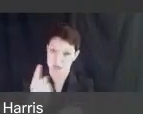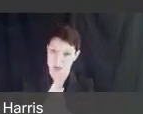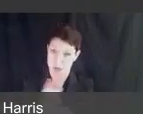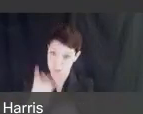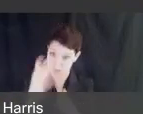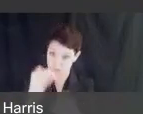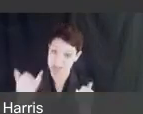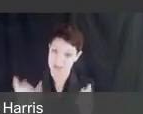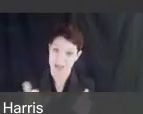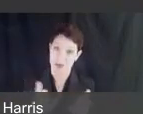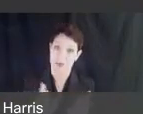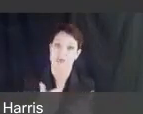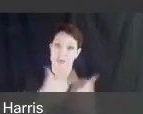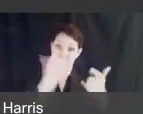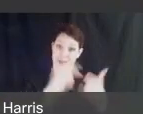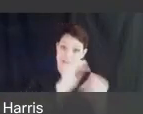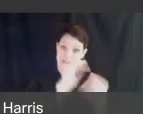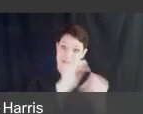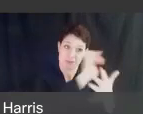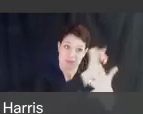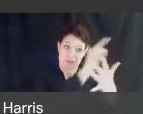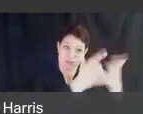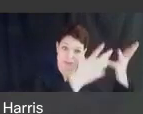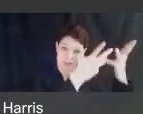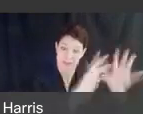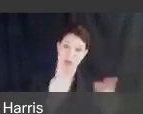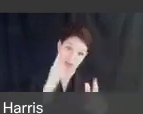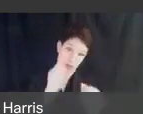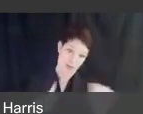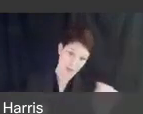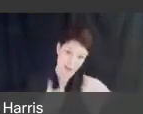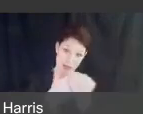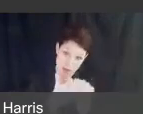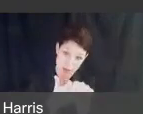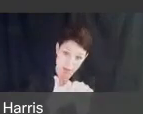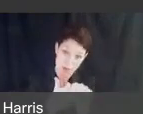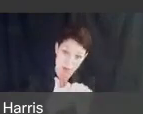those big numbers that you can catch up or does it still kind of work out, does the math still kind of